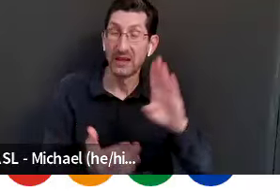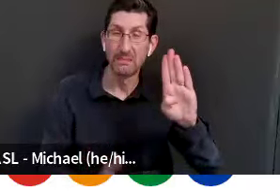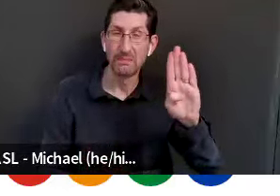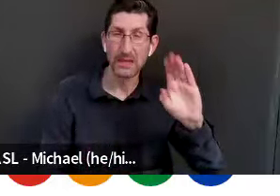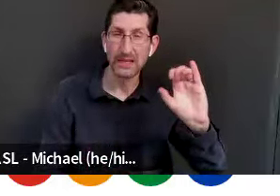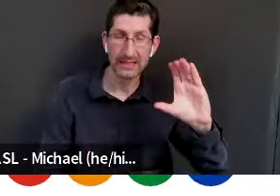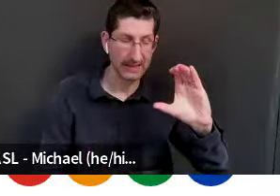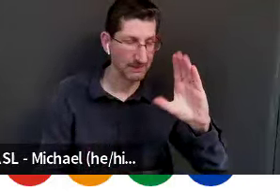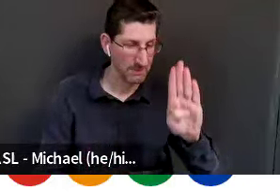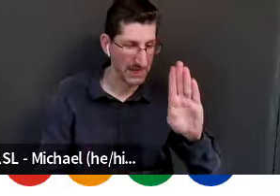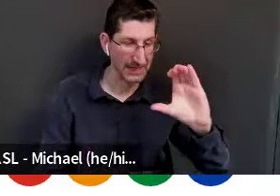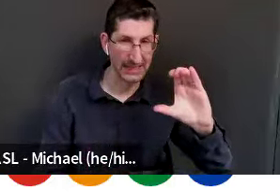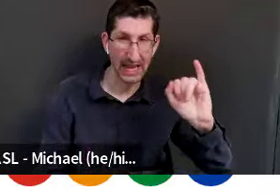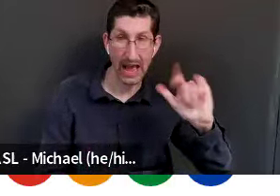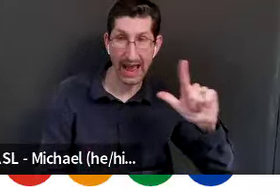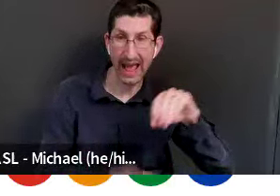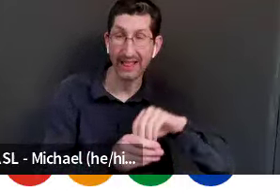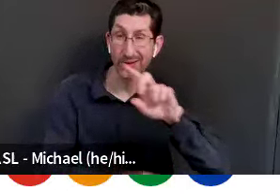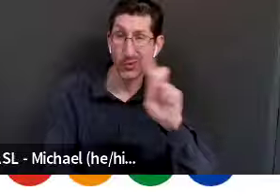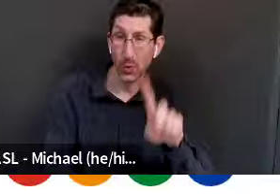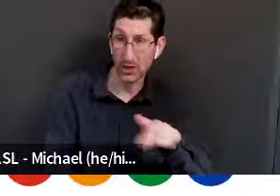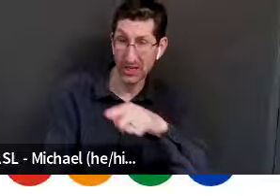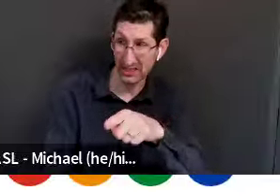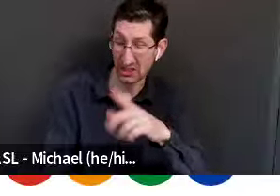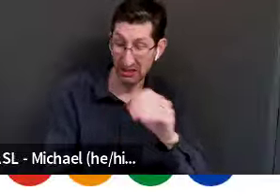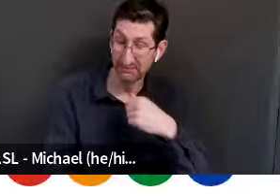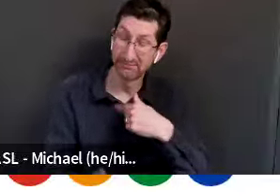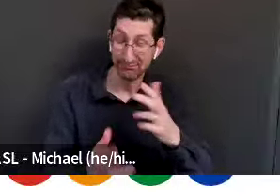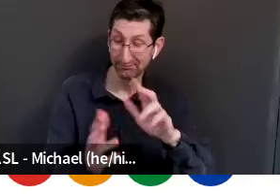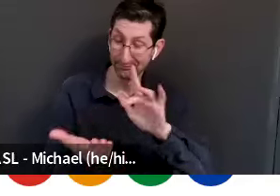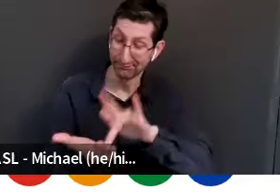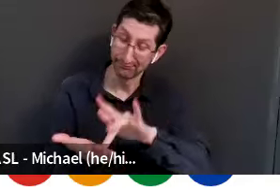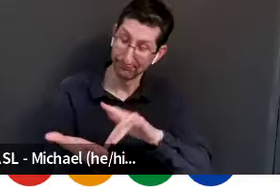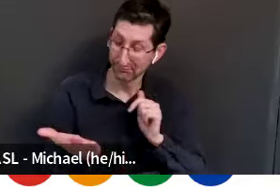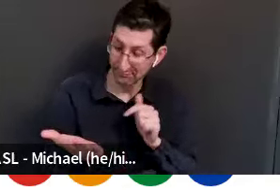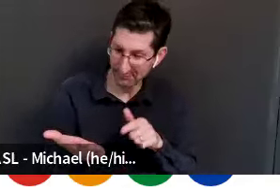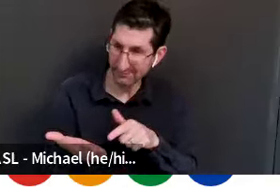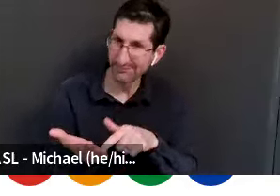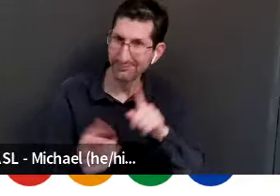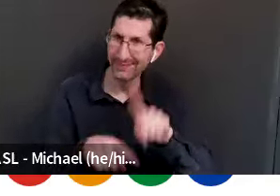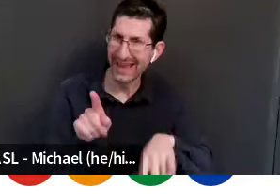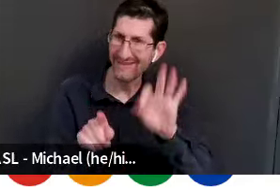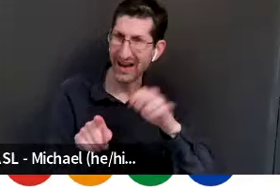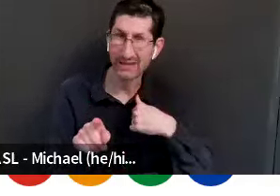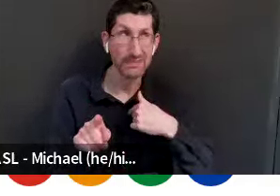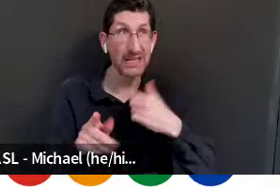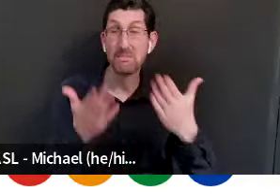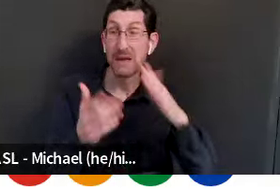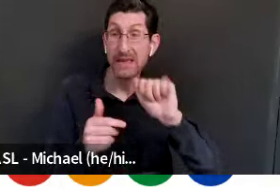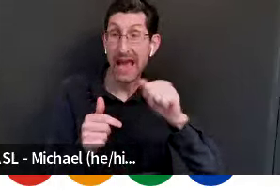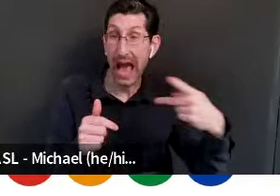THERE ARE TIMES WHERE I COULDN'T BE LOCATED AFTER MEETINGS AT BCIL IN DORCHESTER. TWO PARTICULAR TIMES.